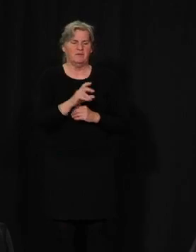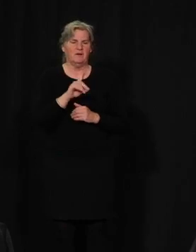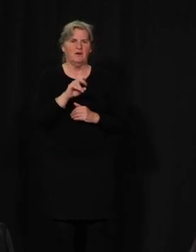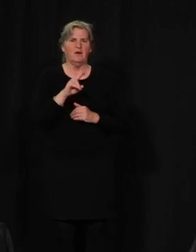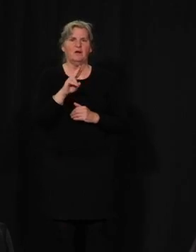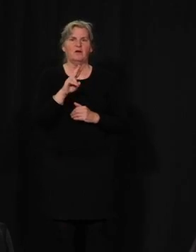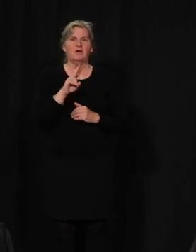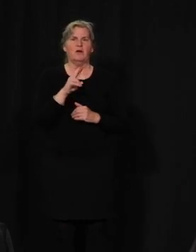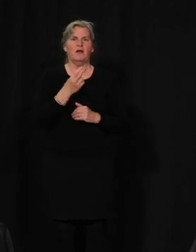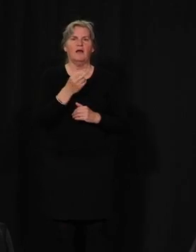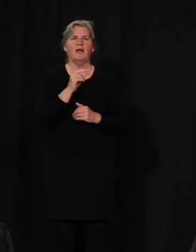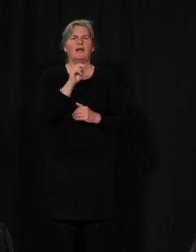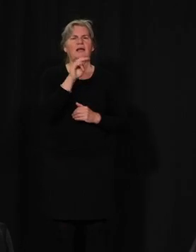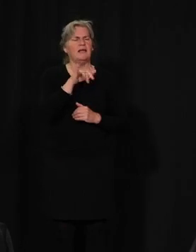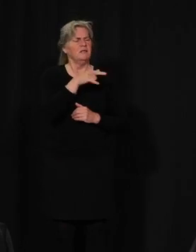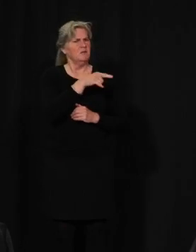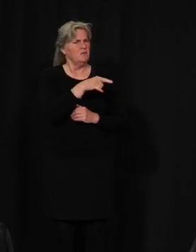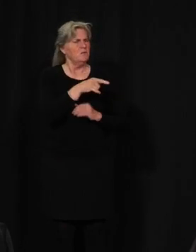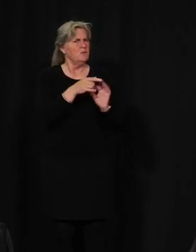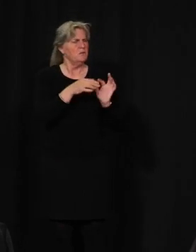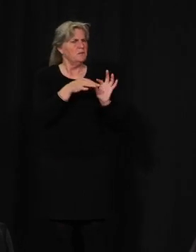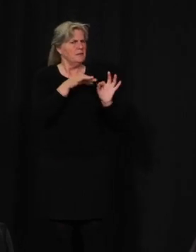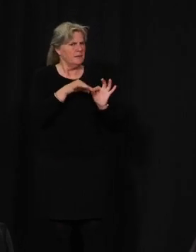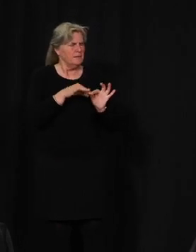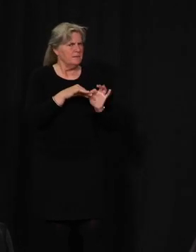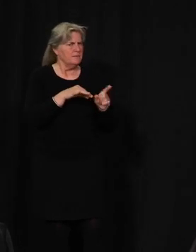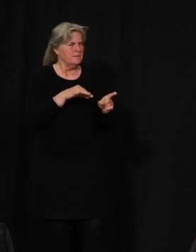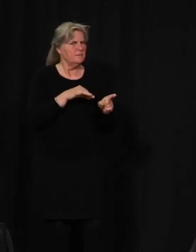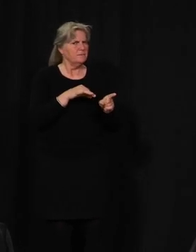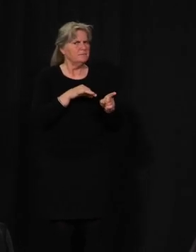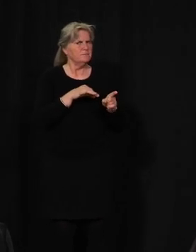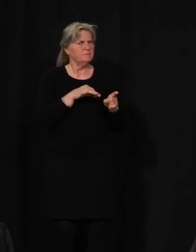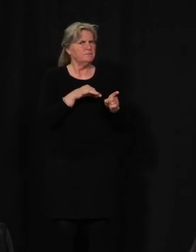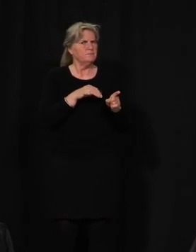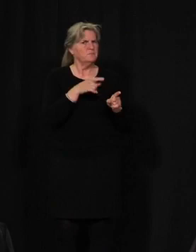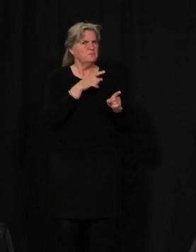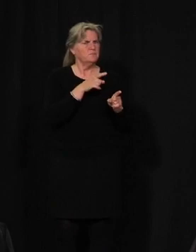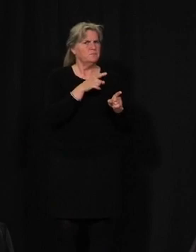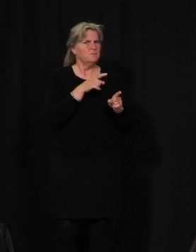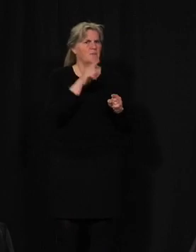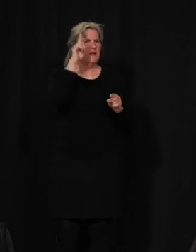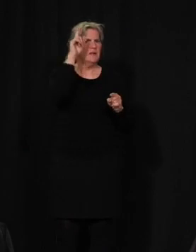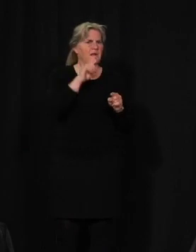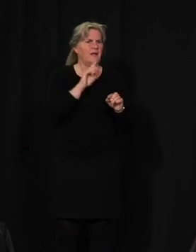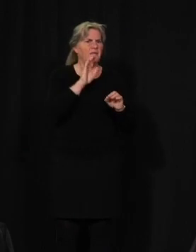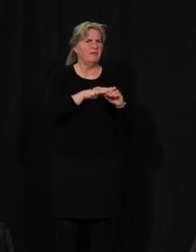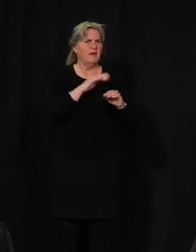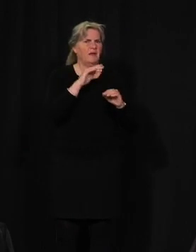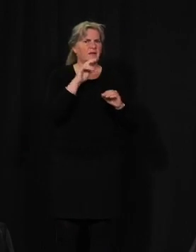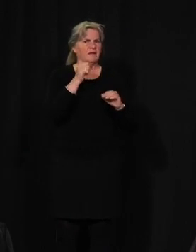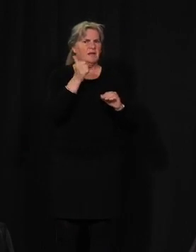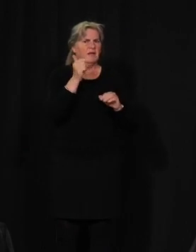You had mentioned in your statement about obviously the ls than ten people indoors.